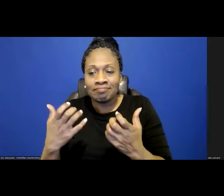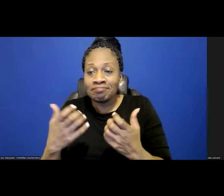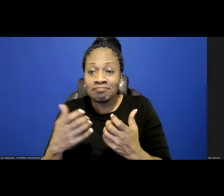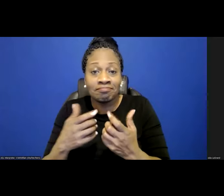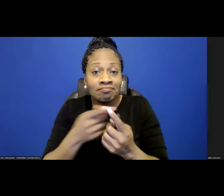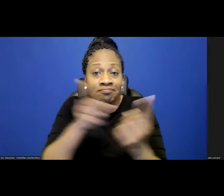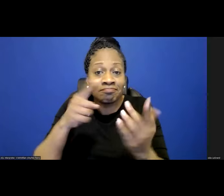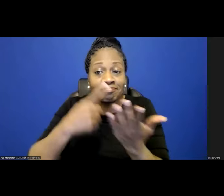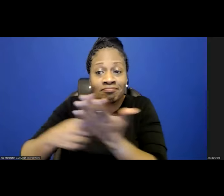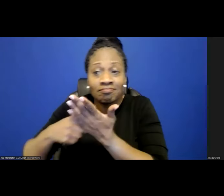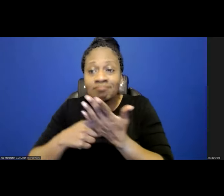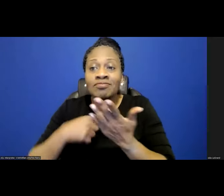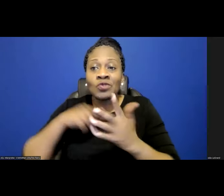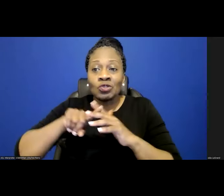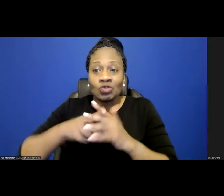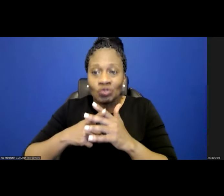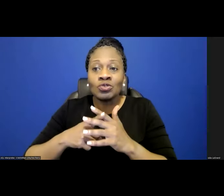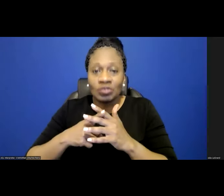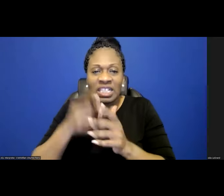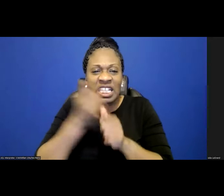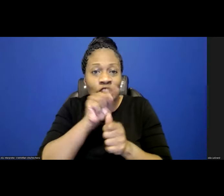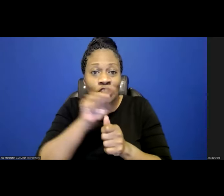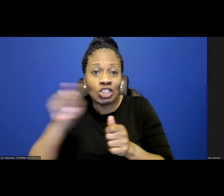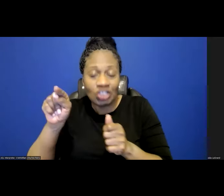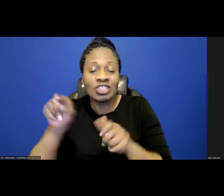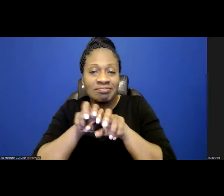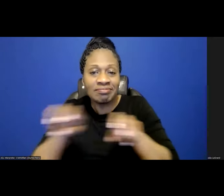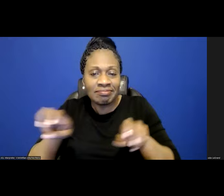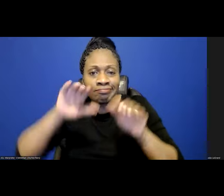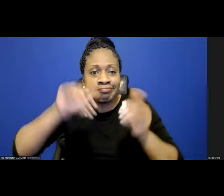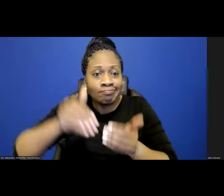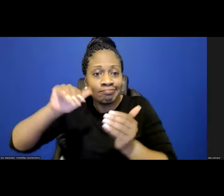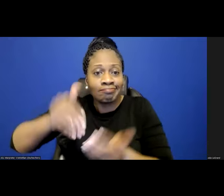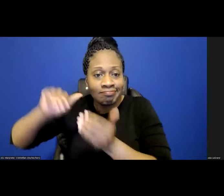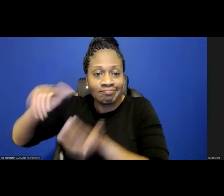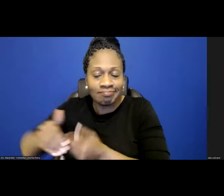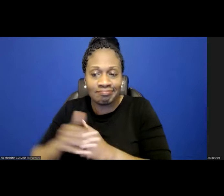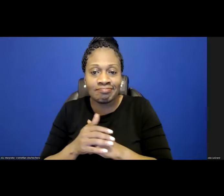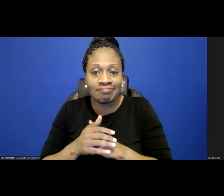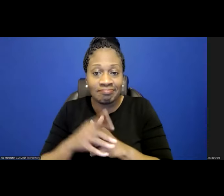So I will start by having each of our panelists introduce themselves. Can you start us off, Adrian?